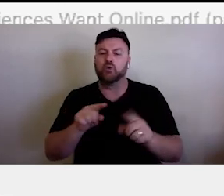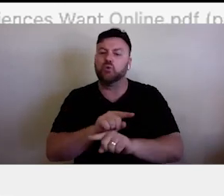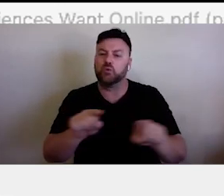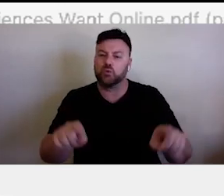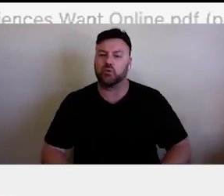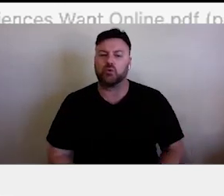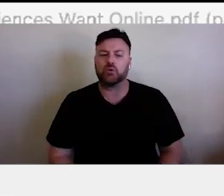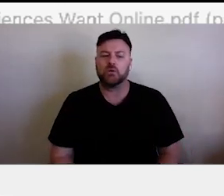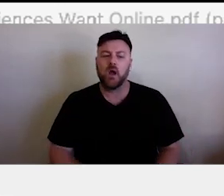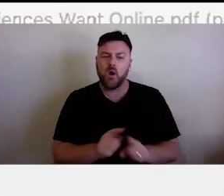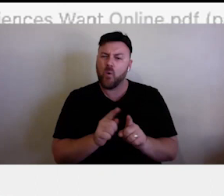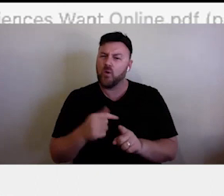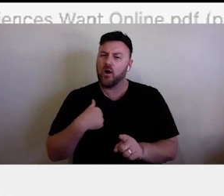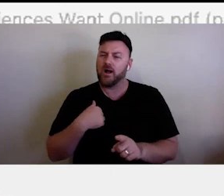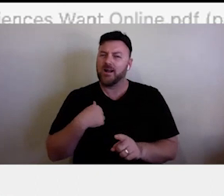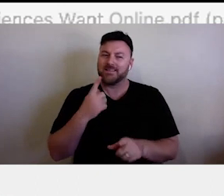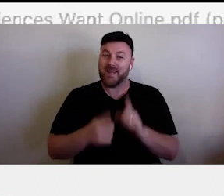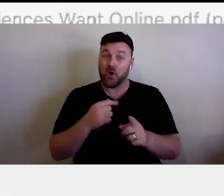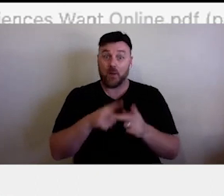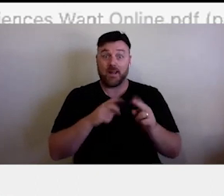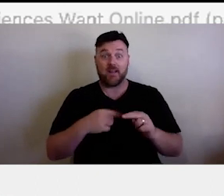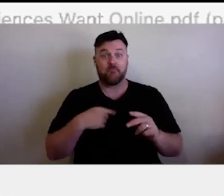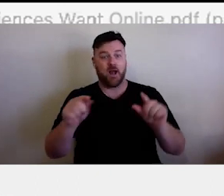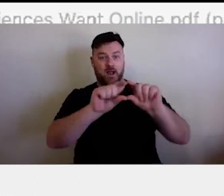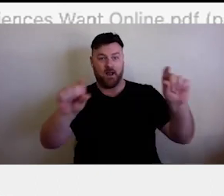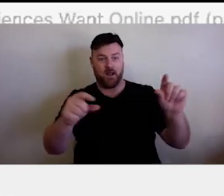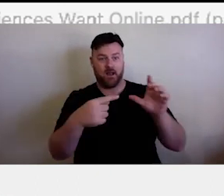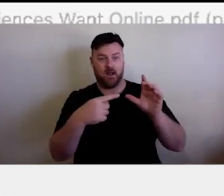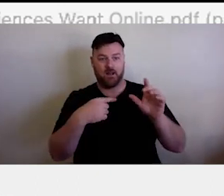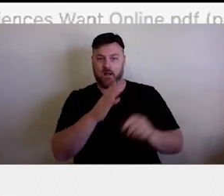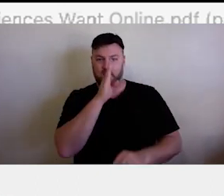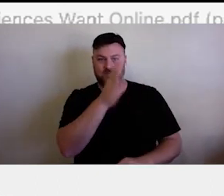there's a simple and direct answer which of course there isn't. So last